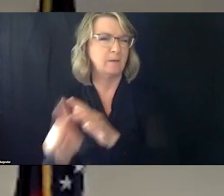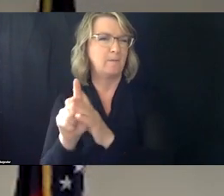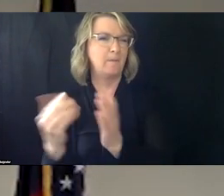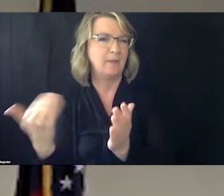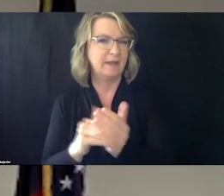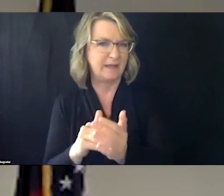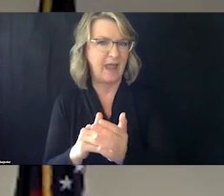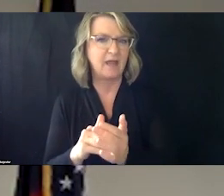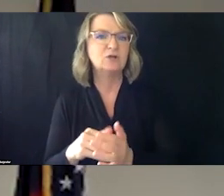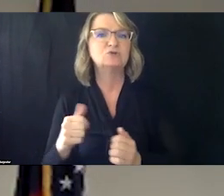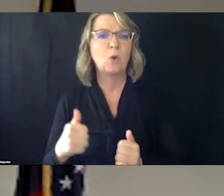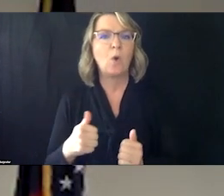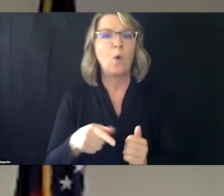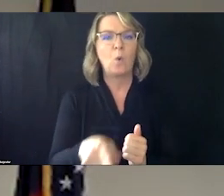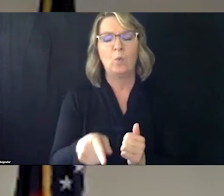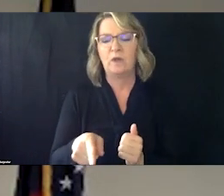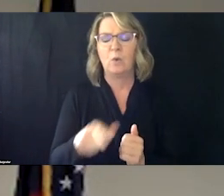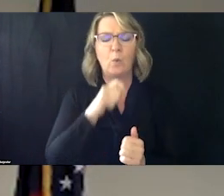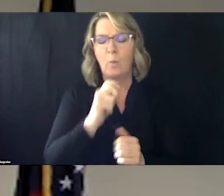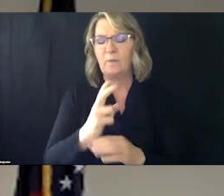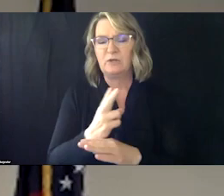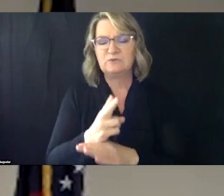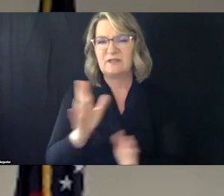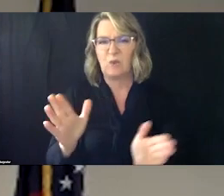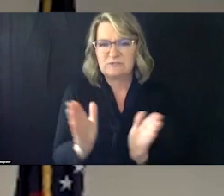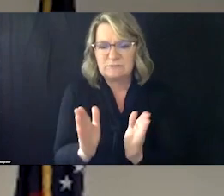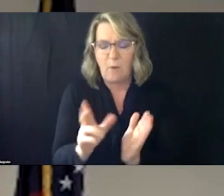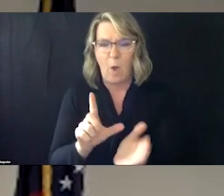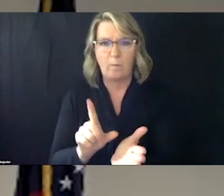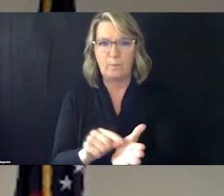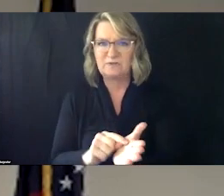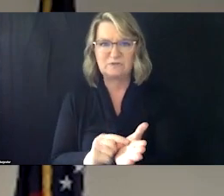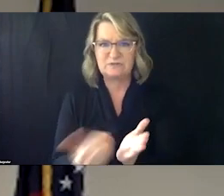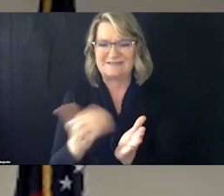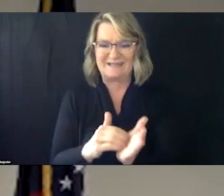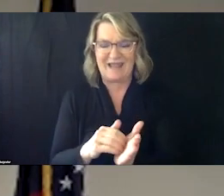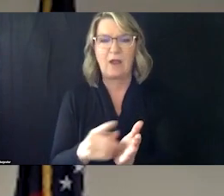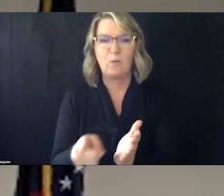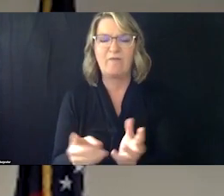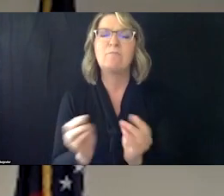smaller printers in the future I'm looking to replace them with those more robust printers I